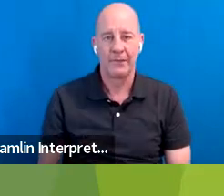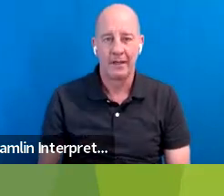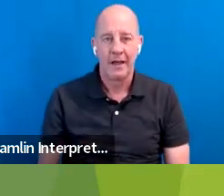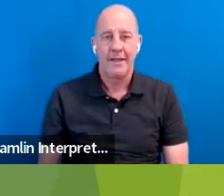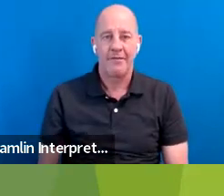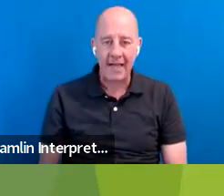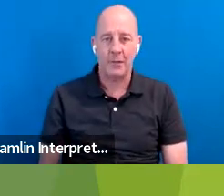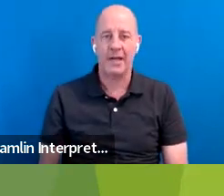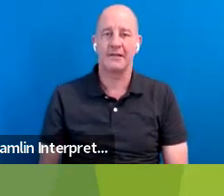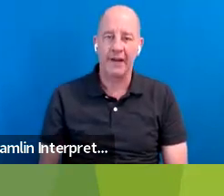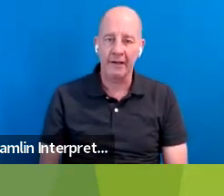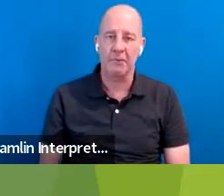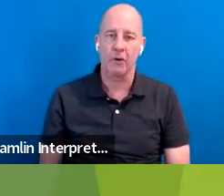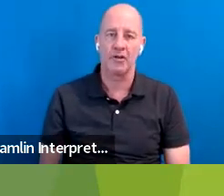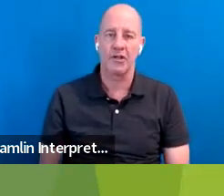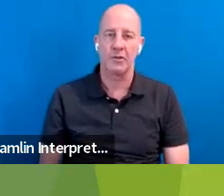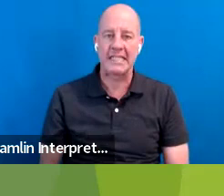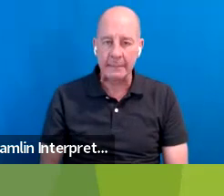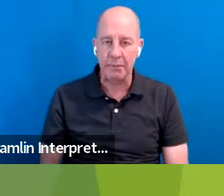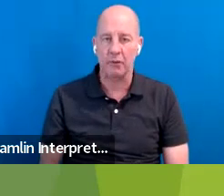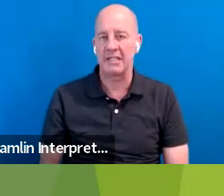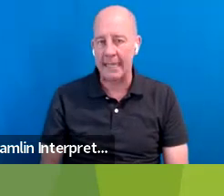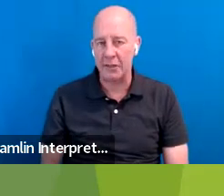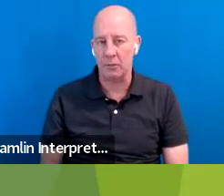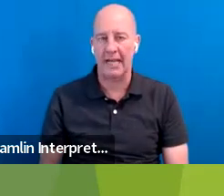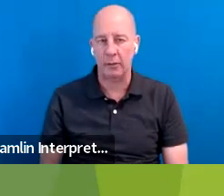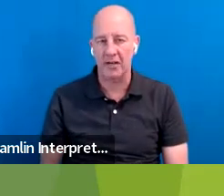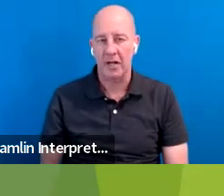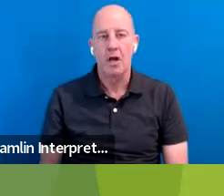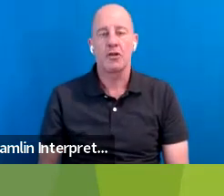That is why it's very important to use simple conceptual language.